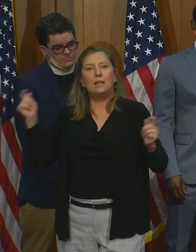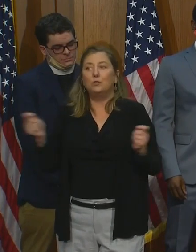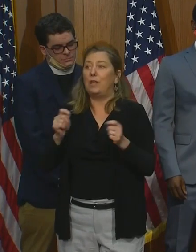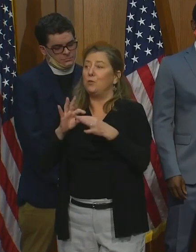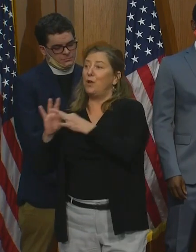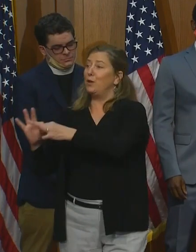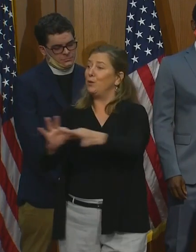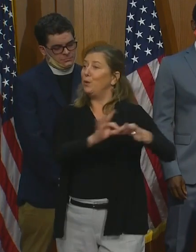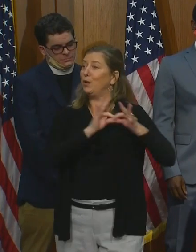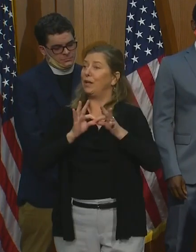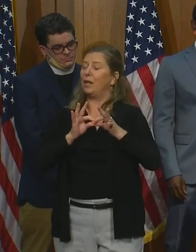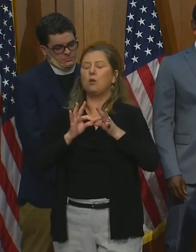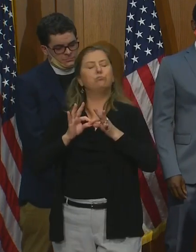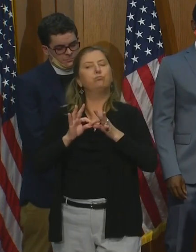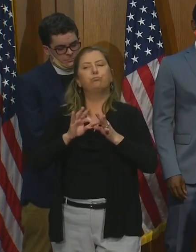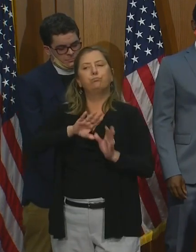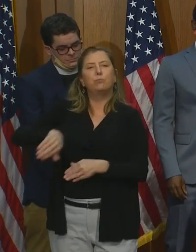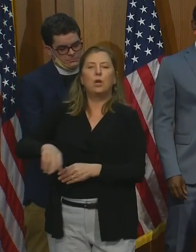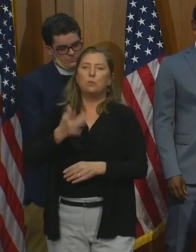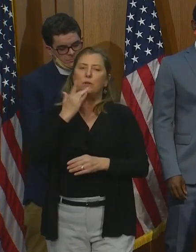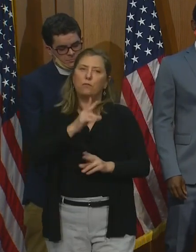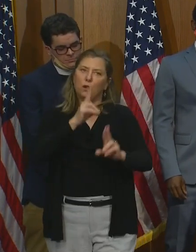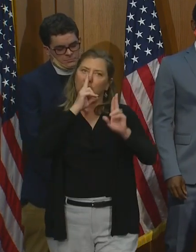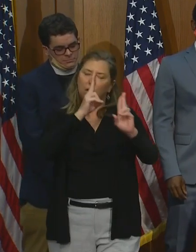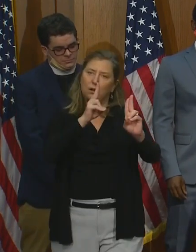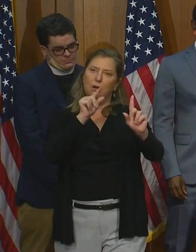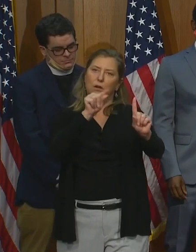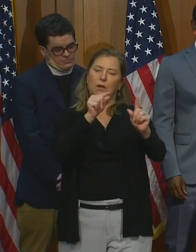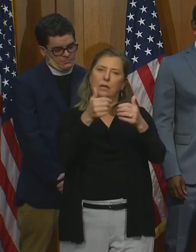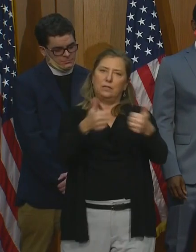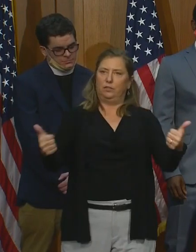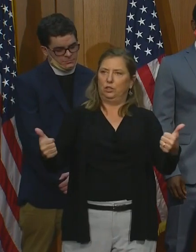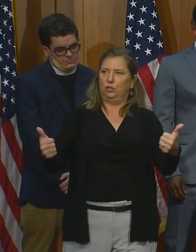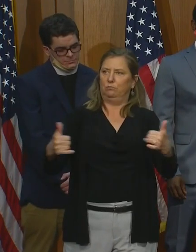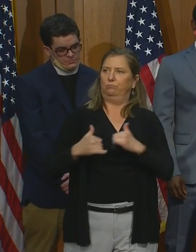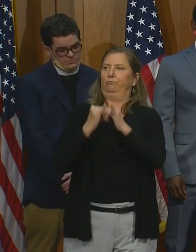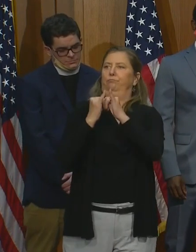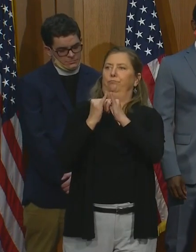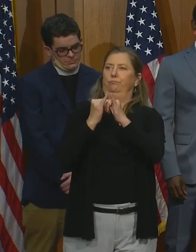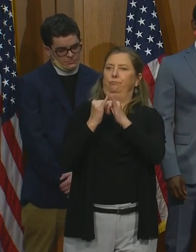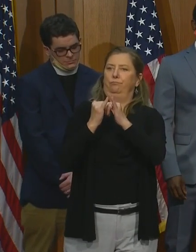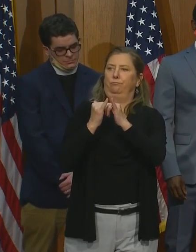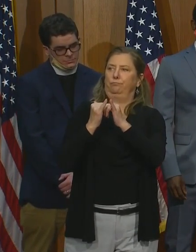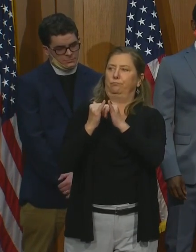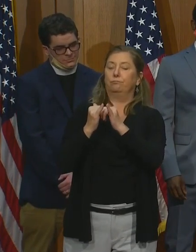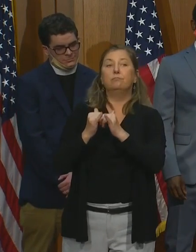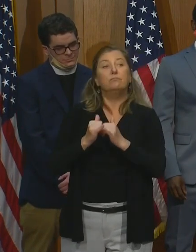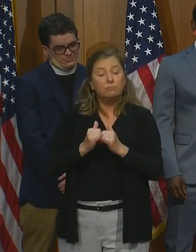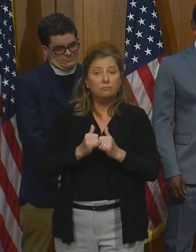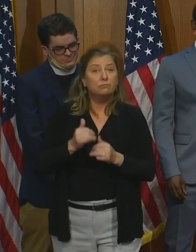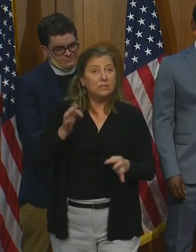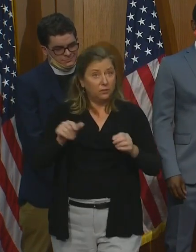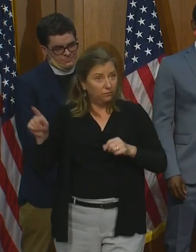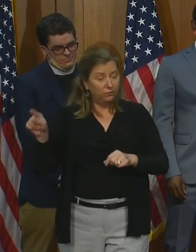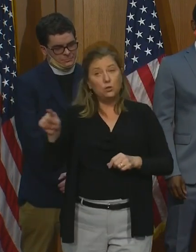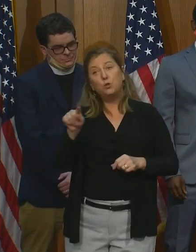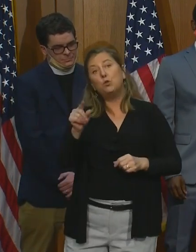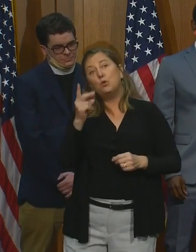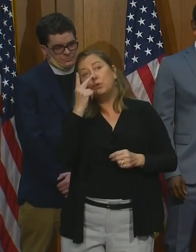VIRGINIA MADE THE DECISION NOT TO CELEBRATE UNITY BUT TO ARE